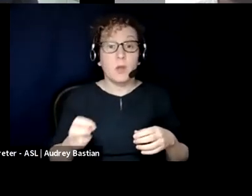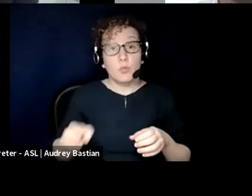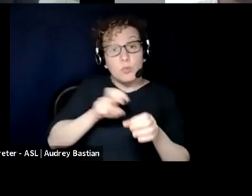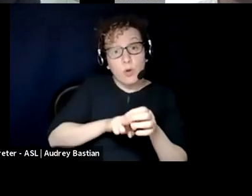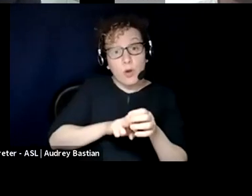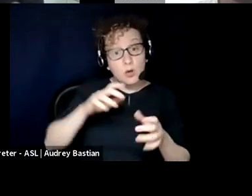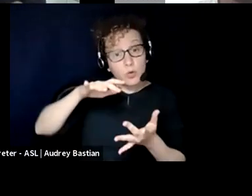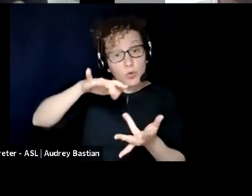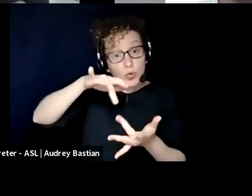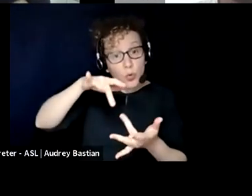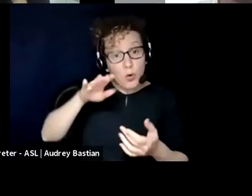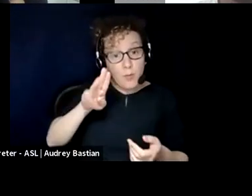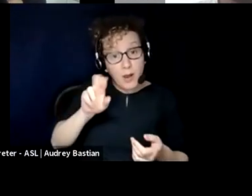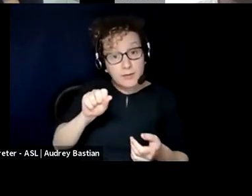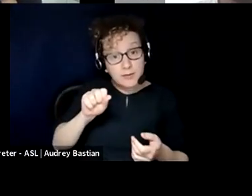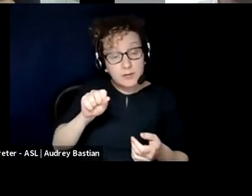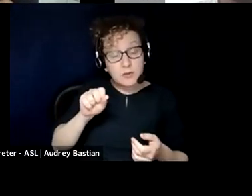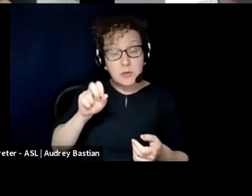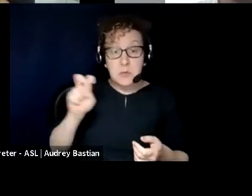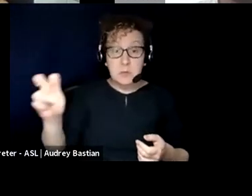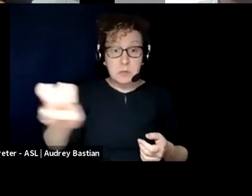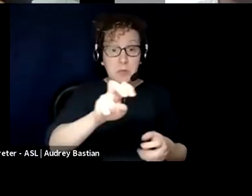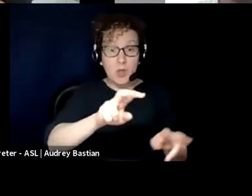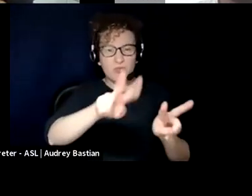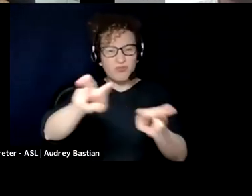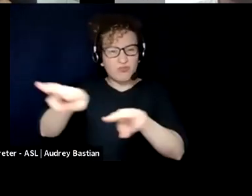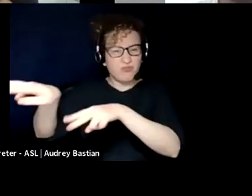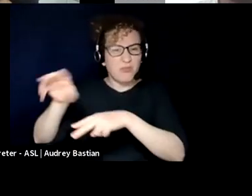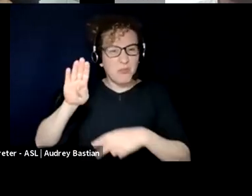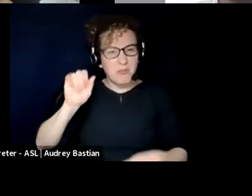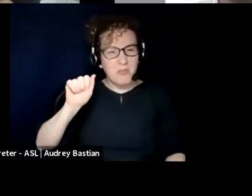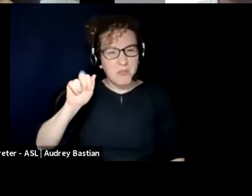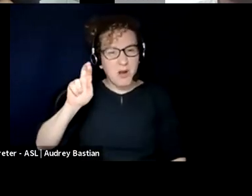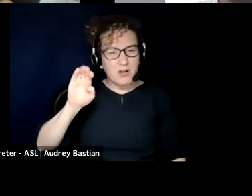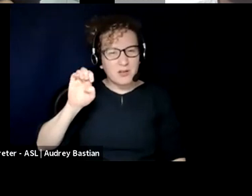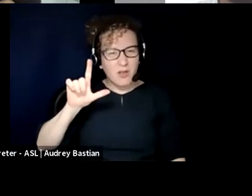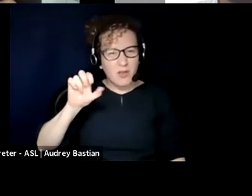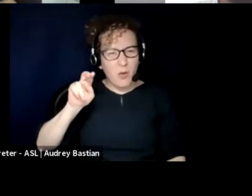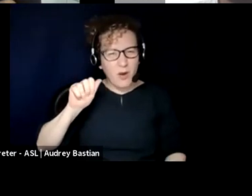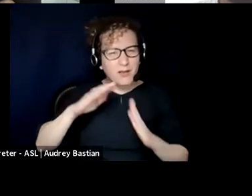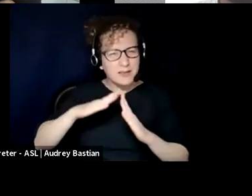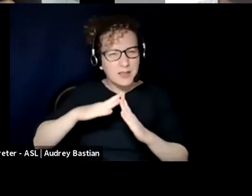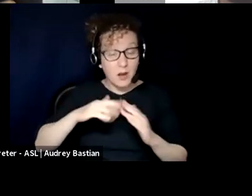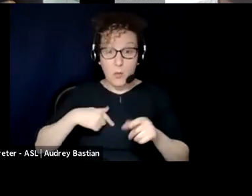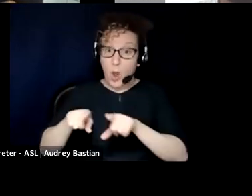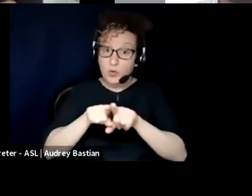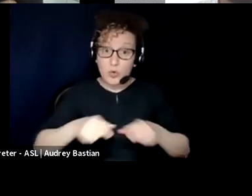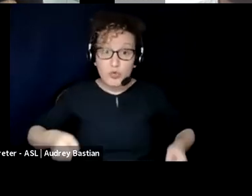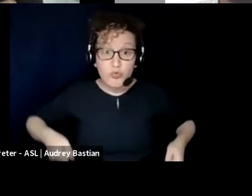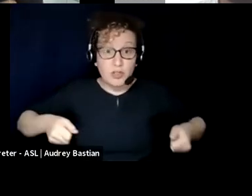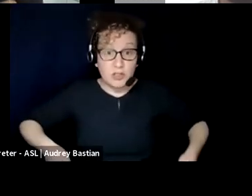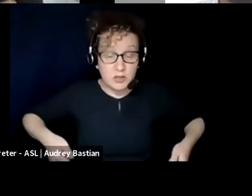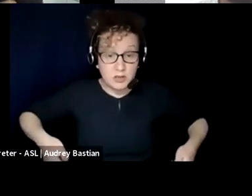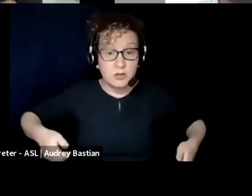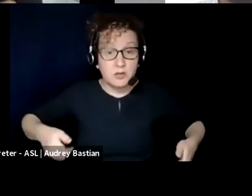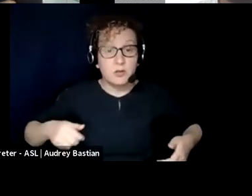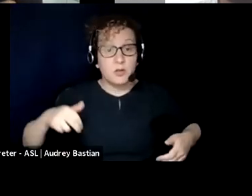on a tour to Barcelona. And I remember I also used crutches to walk. I remember it to take